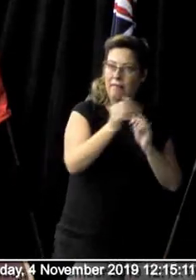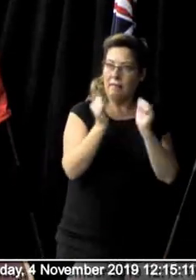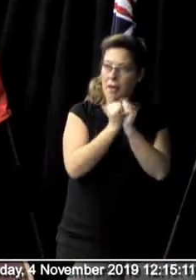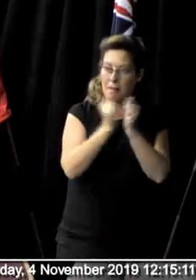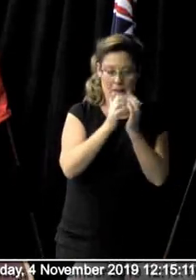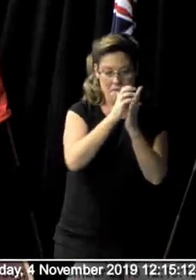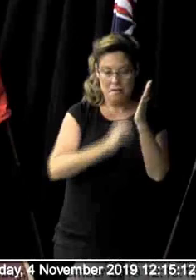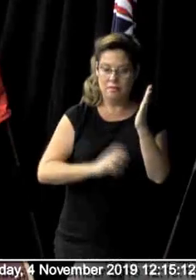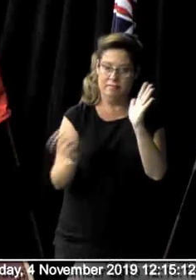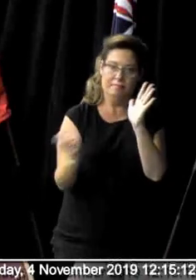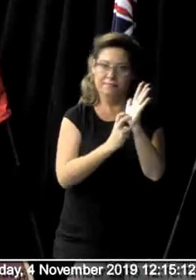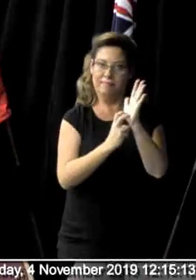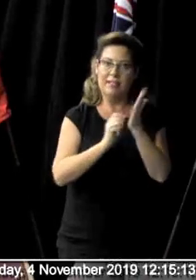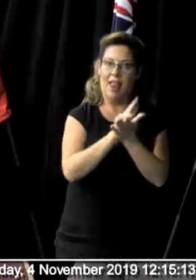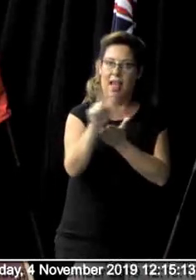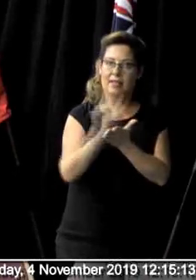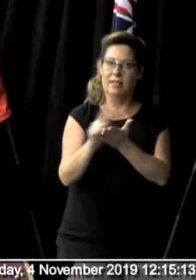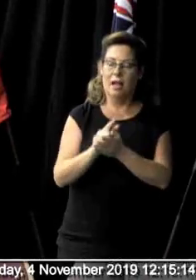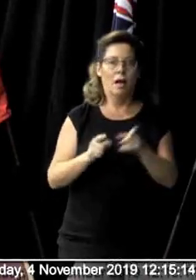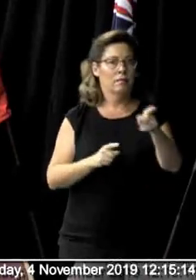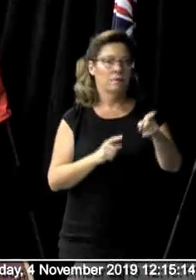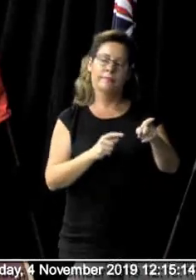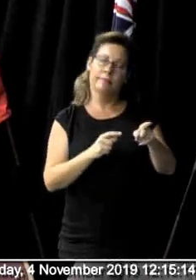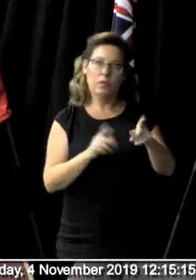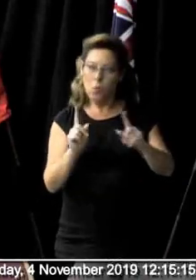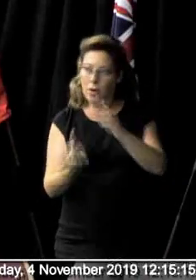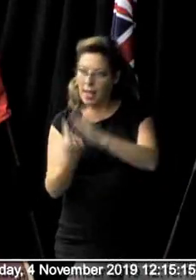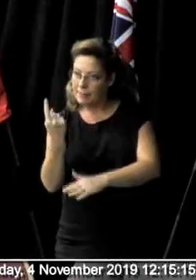I was always told it was never in time, but I – as soon as the